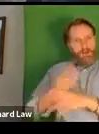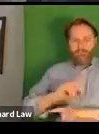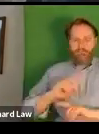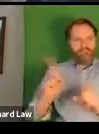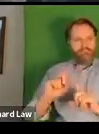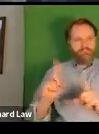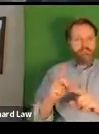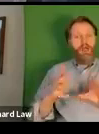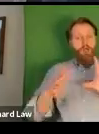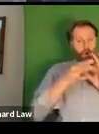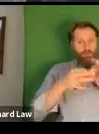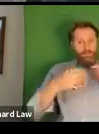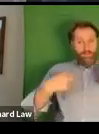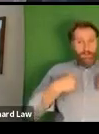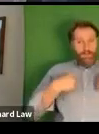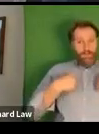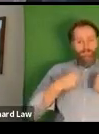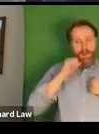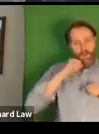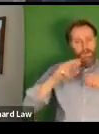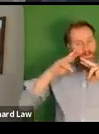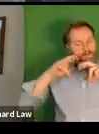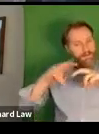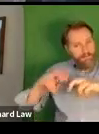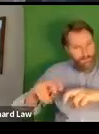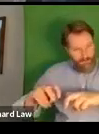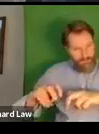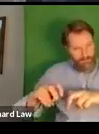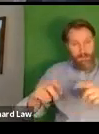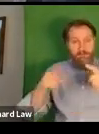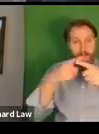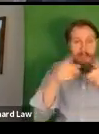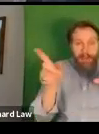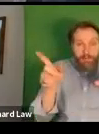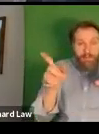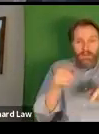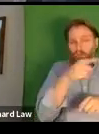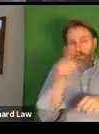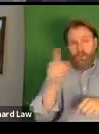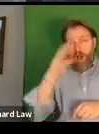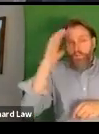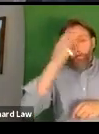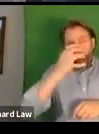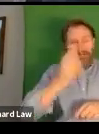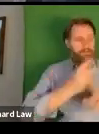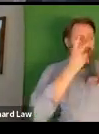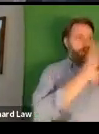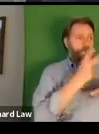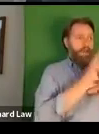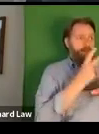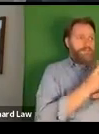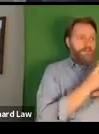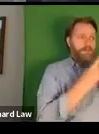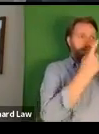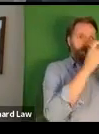that for you but for anybody out there who is worried because they are shielding or they themselves are vulnerable you're not going back into